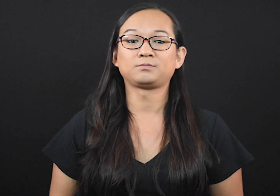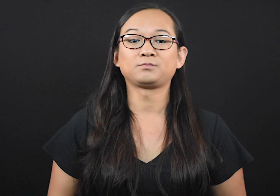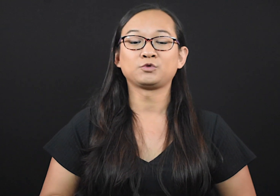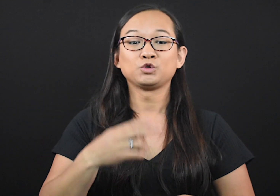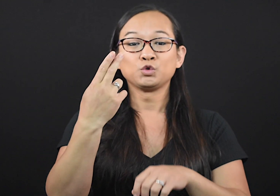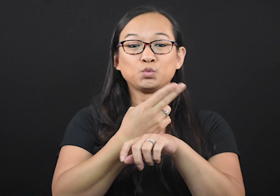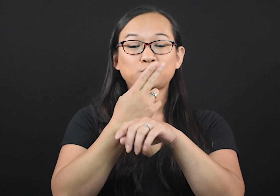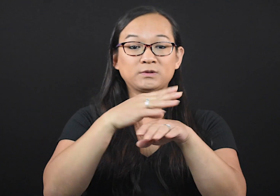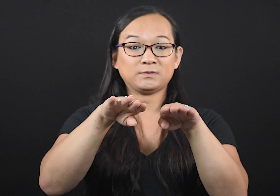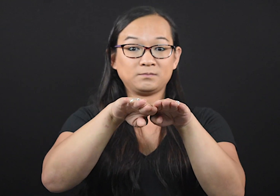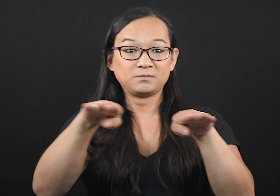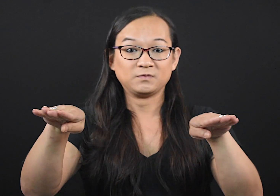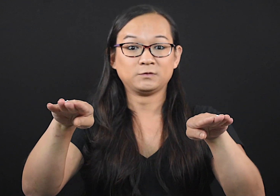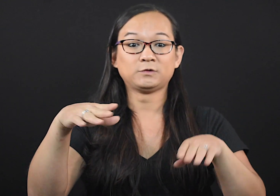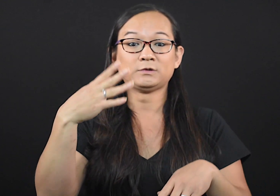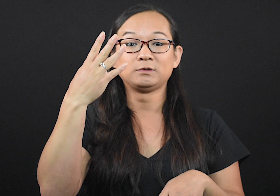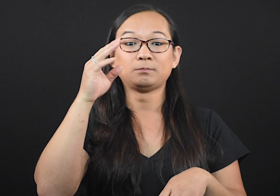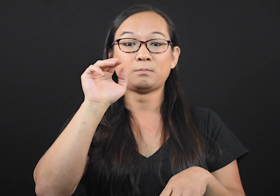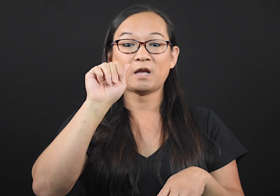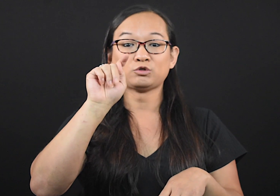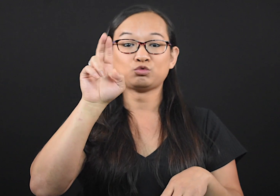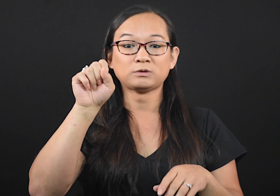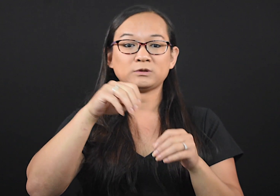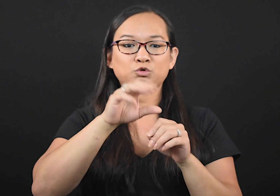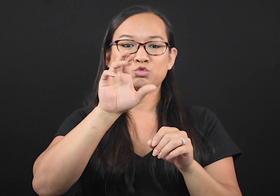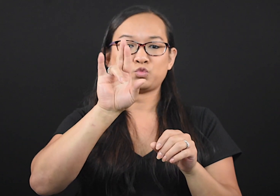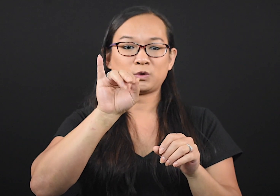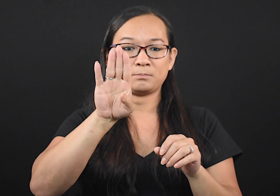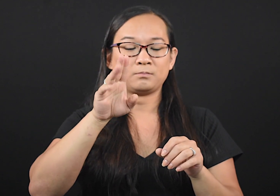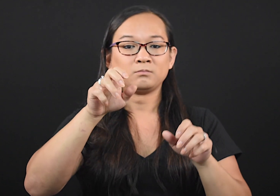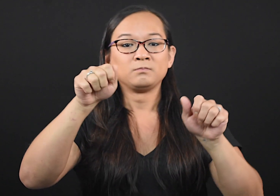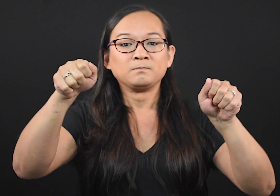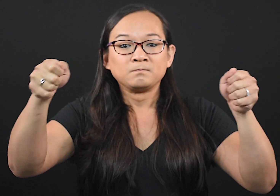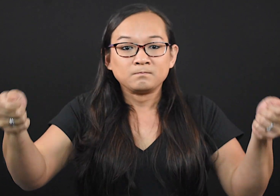sleep times—for naps and at night. ● Use a firm, flat sleep surface, such